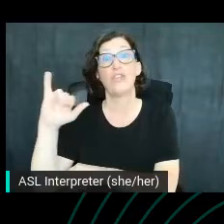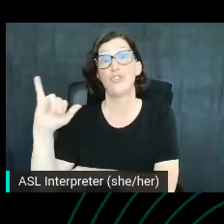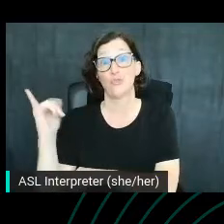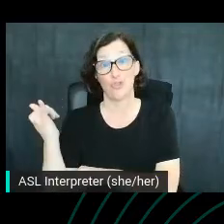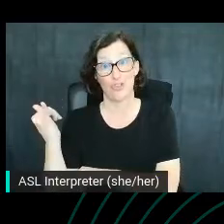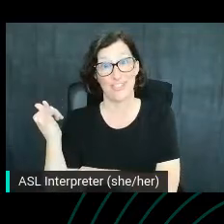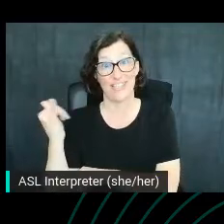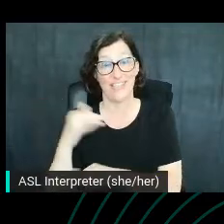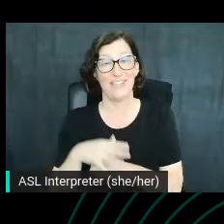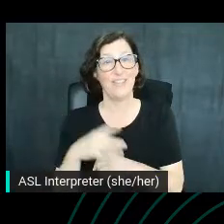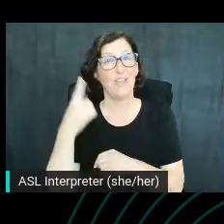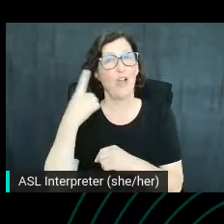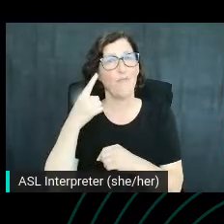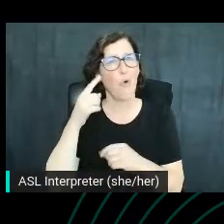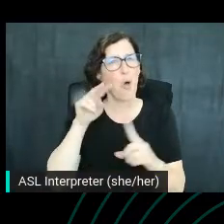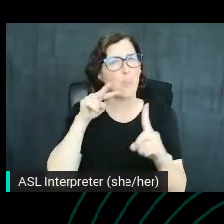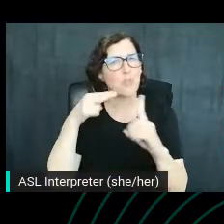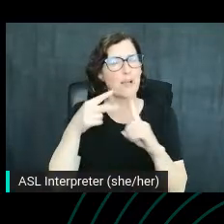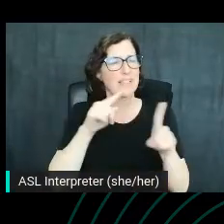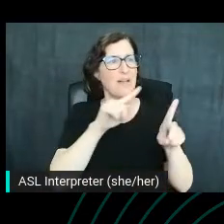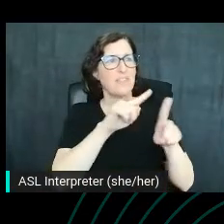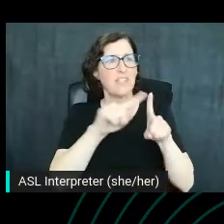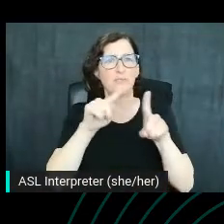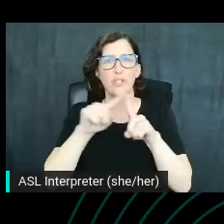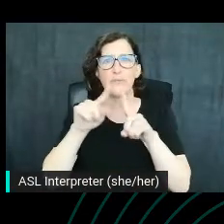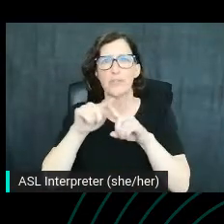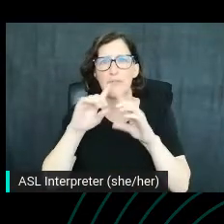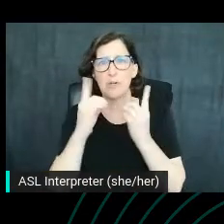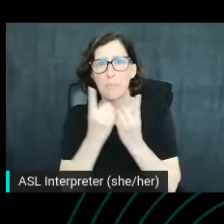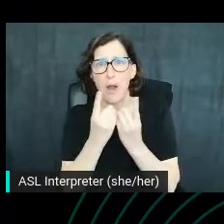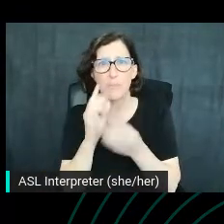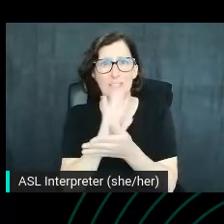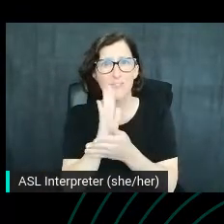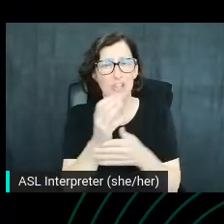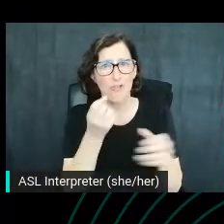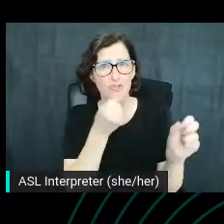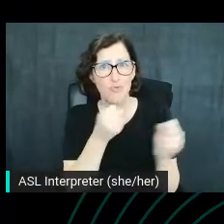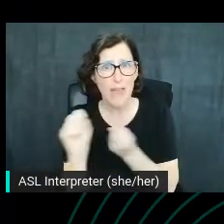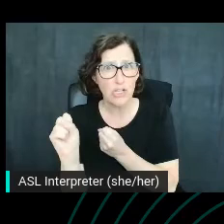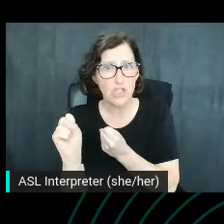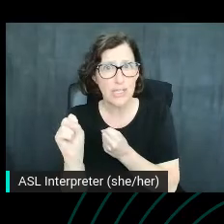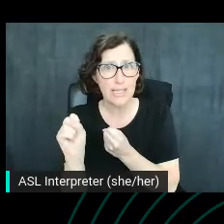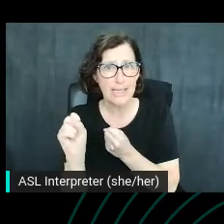for insight on cross-departmental video strategy, segmenting your content, and more.